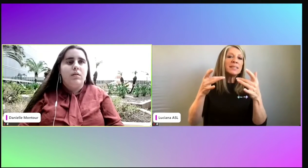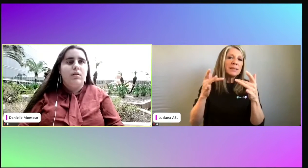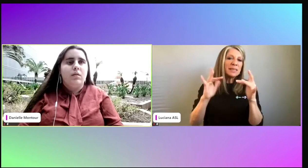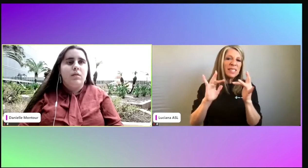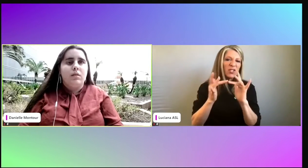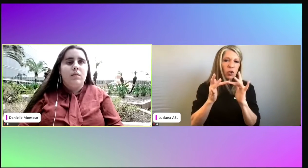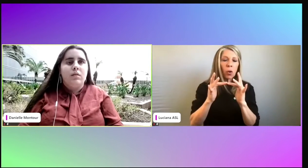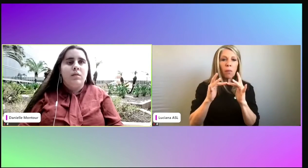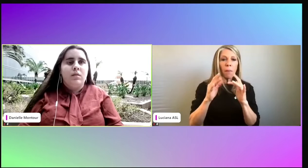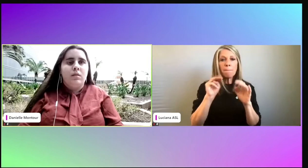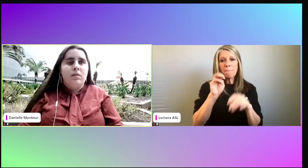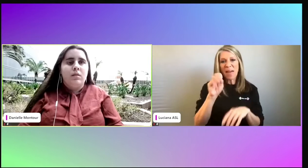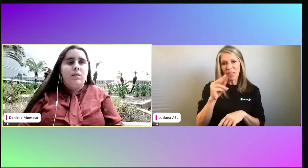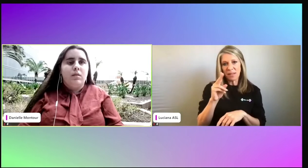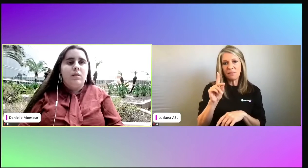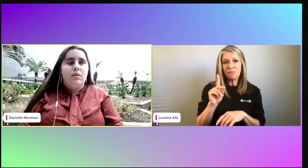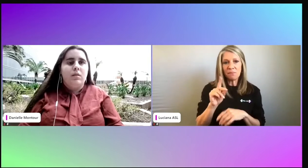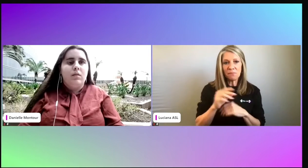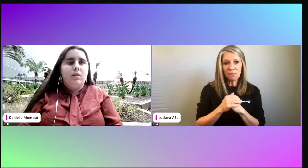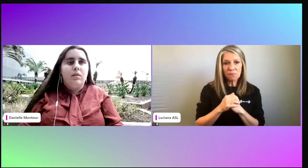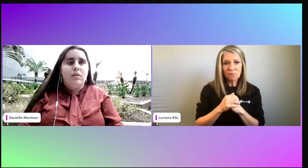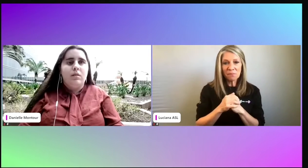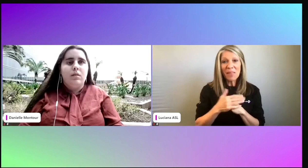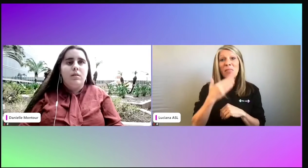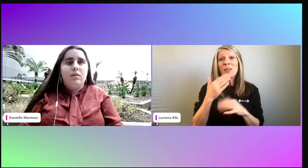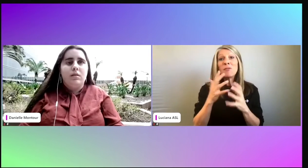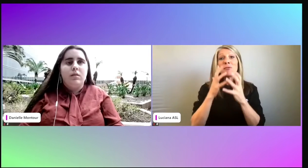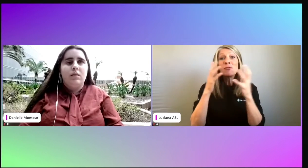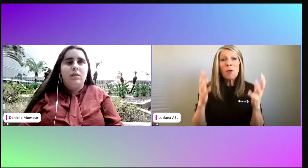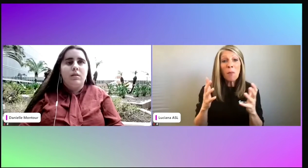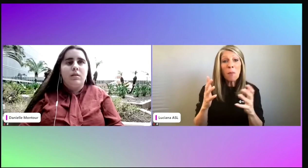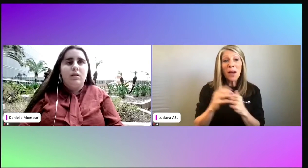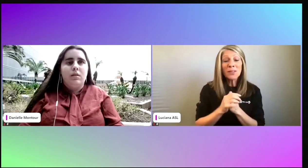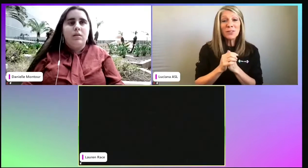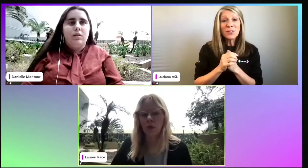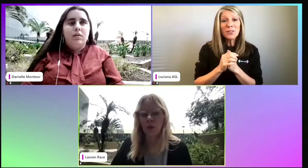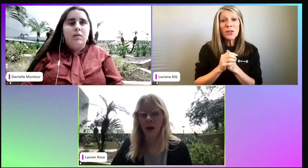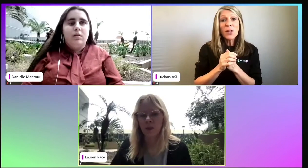some more digital methods period